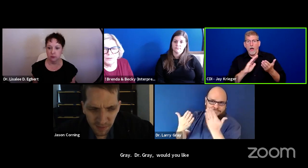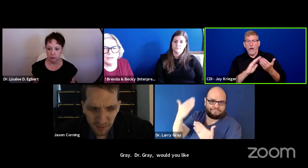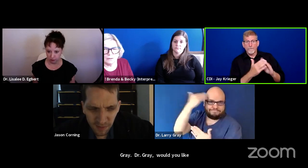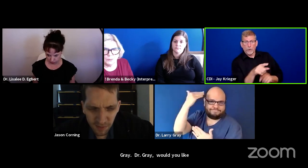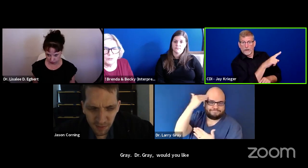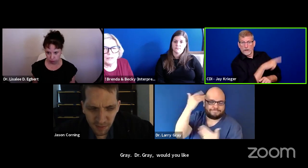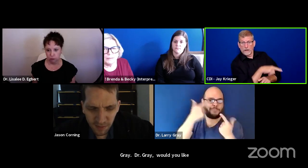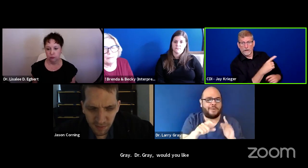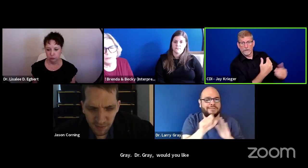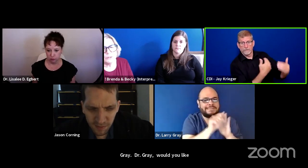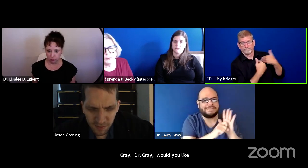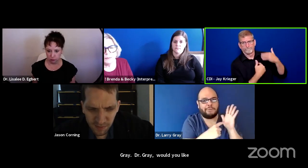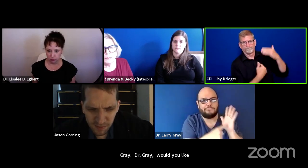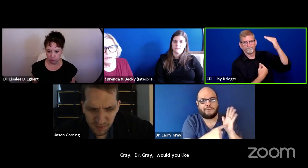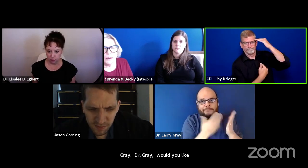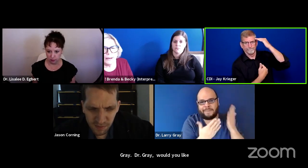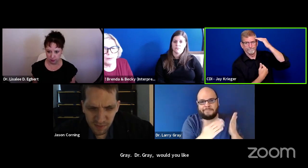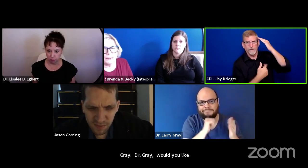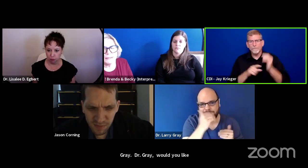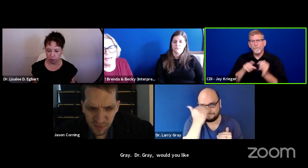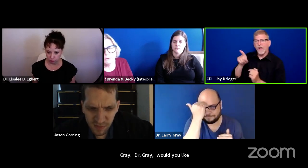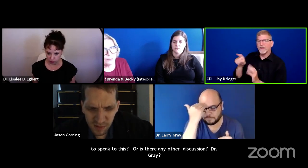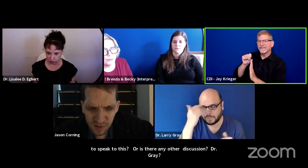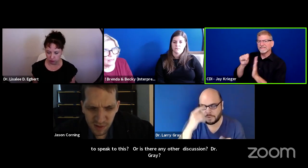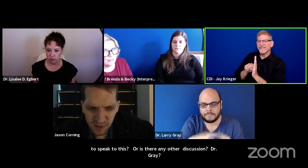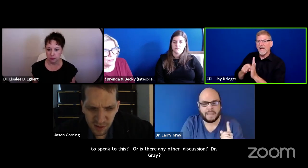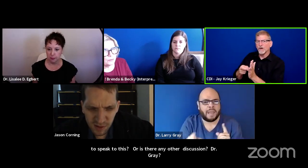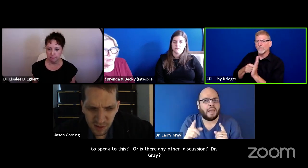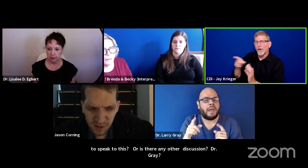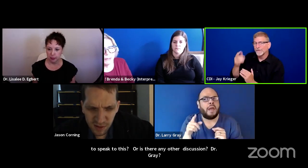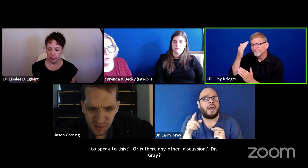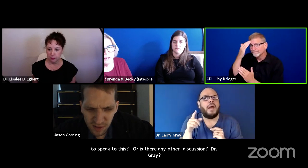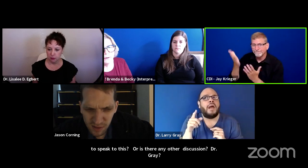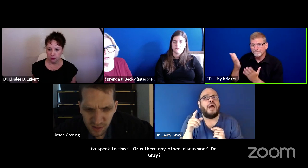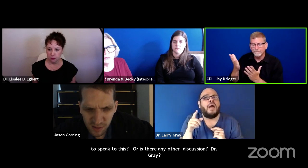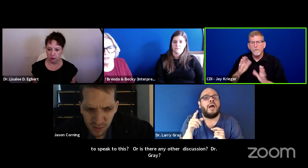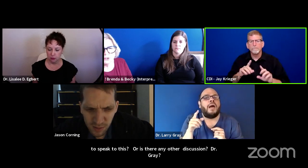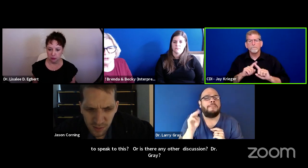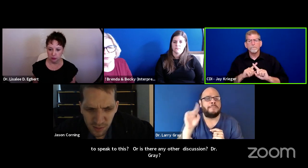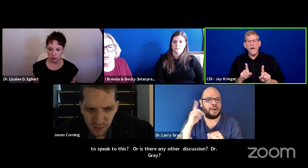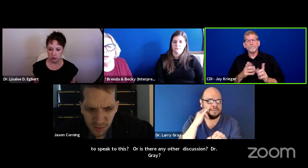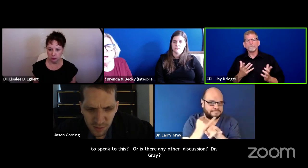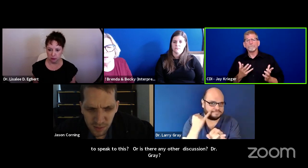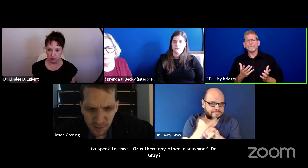The community members are probably aware, but the state representatives may not be aware of this issue.